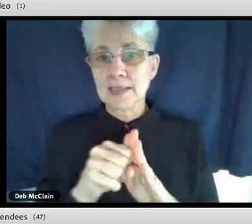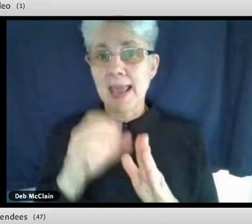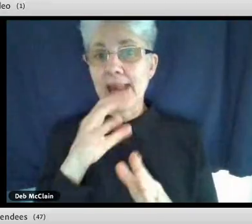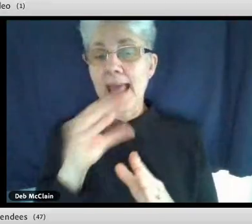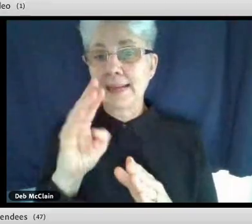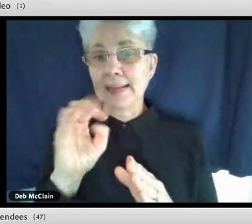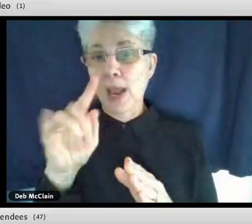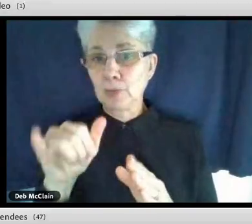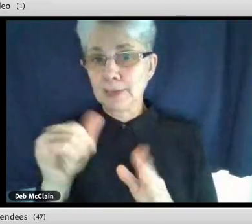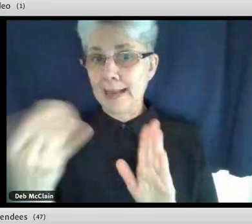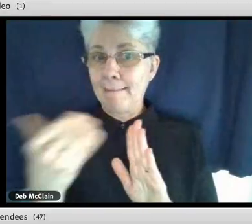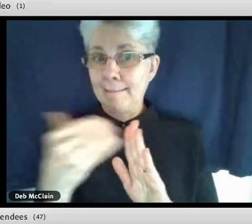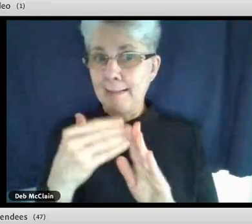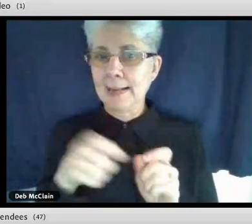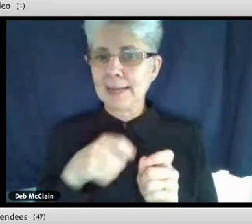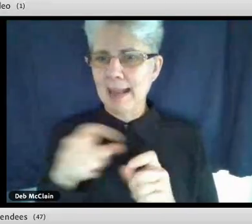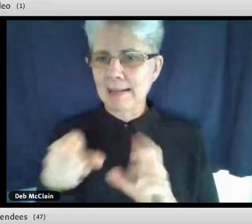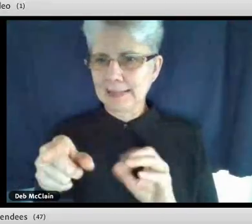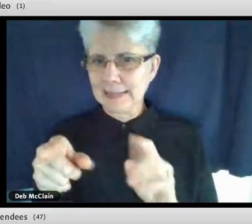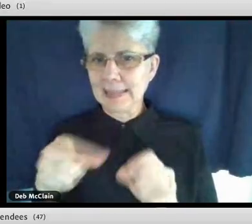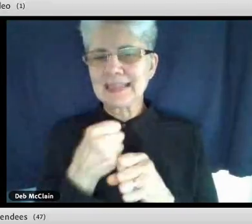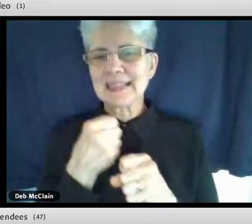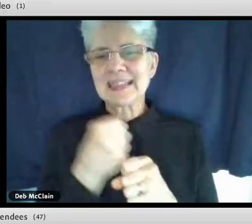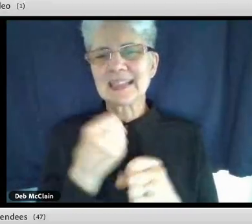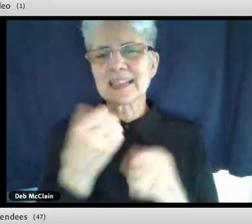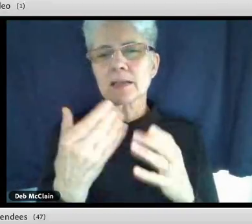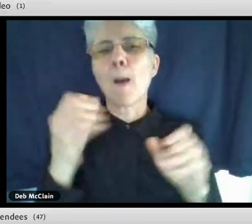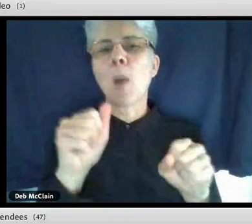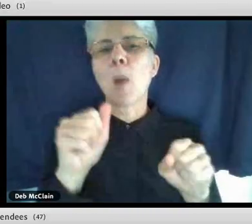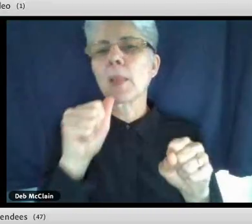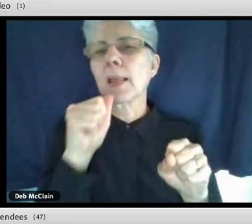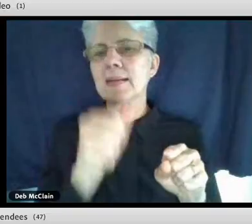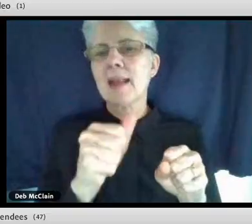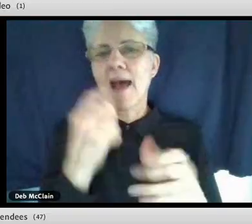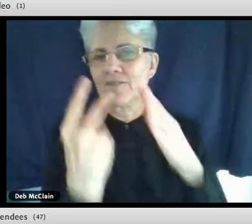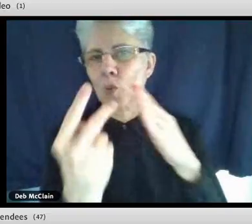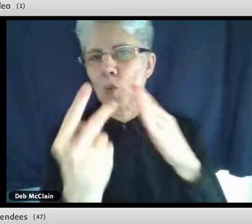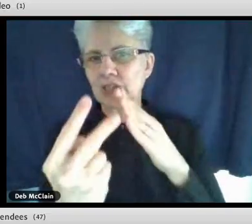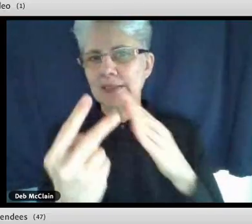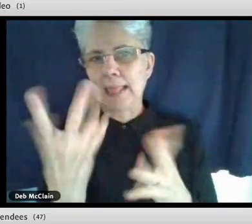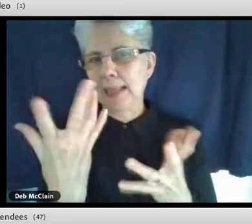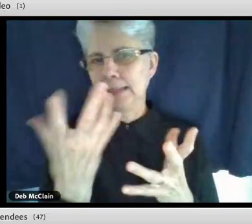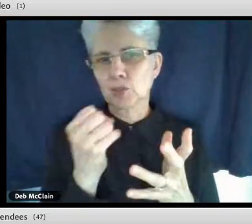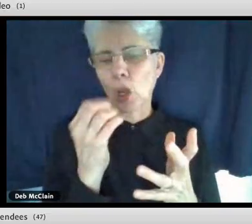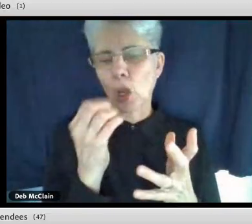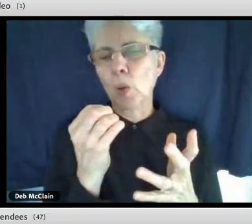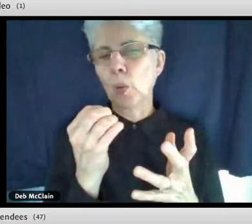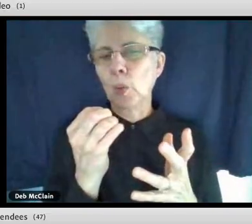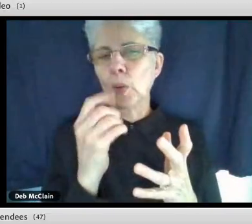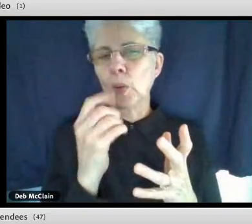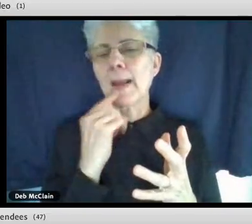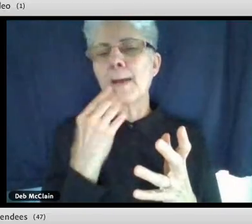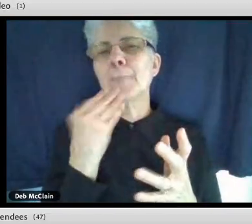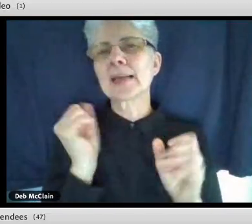So again, exactly, Cindy, statistics is probability, not fortune-telling, so it's the best probability